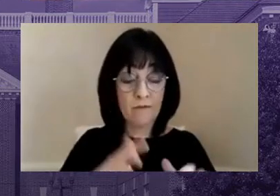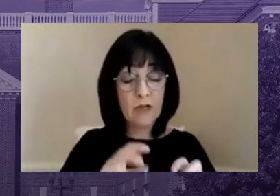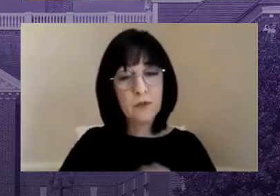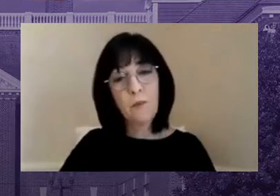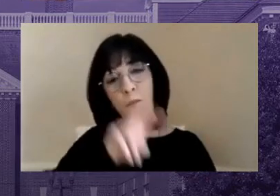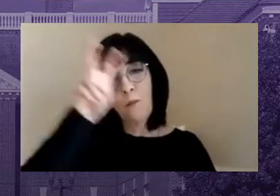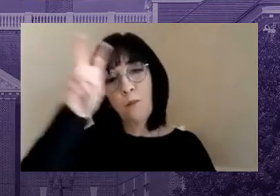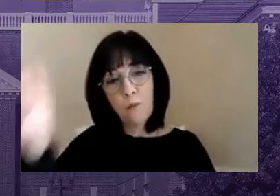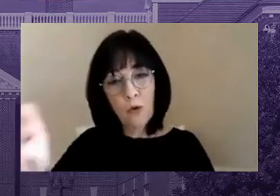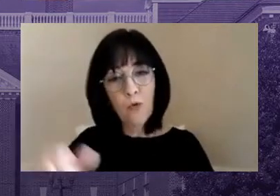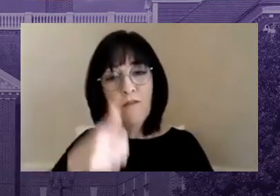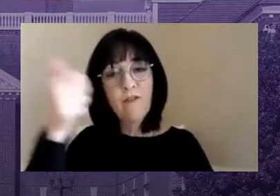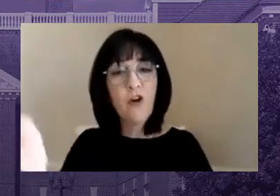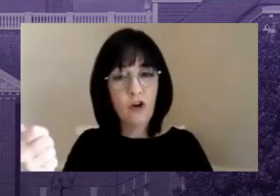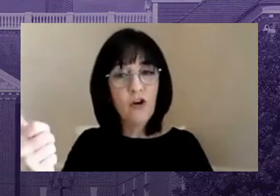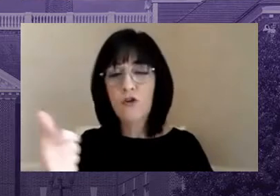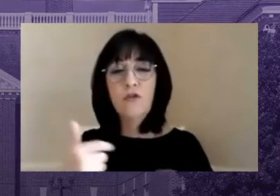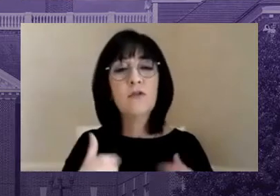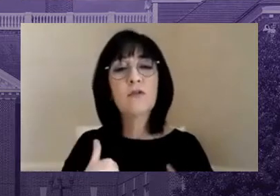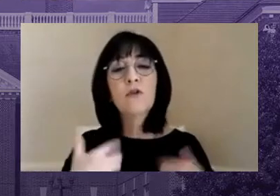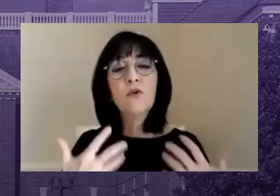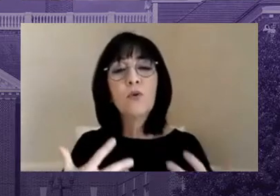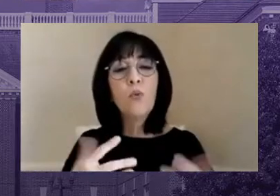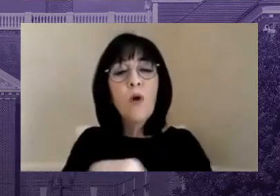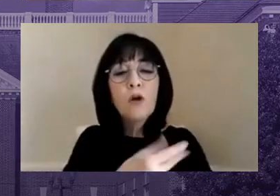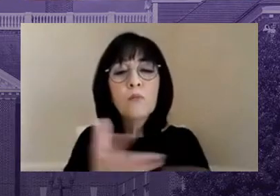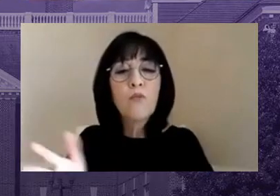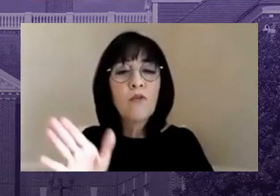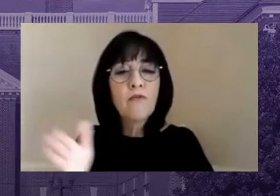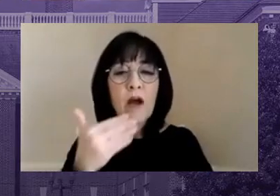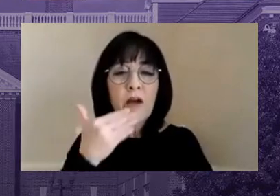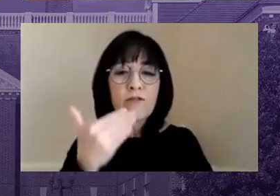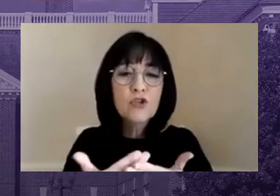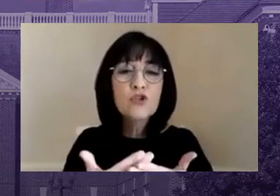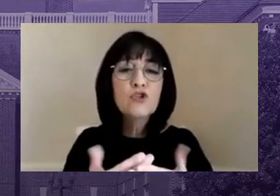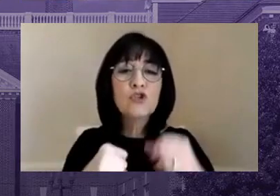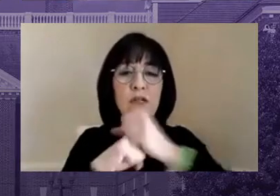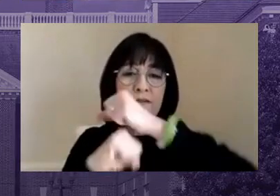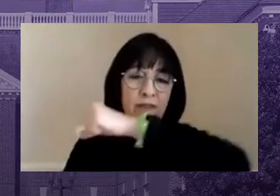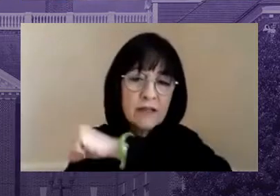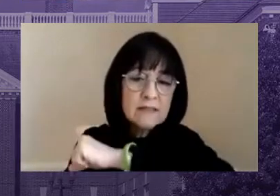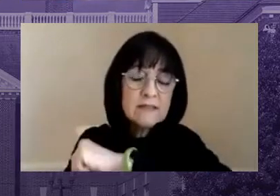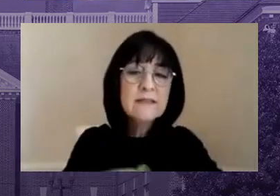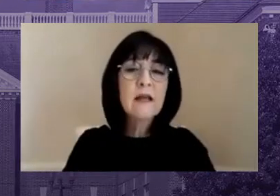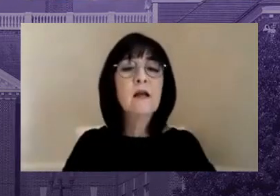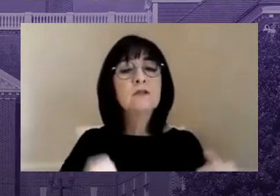give them a foundation that will allow them to move and achieve whatever goals they seek to